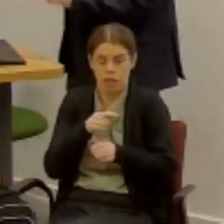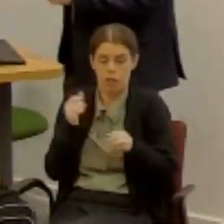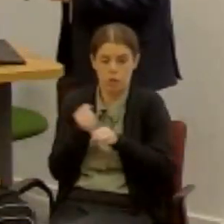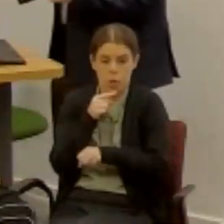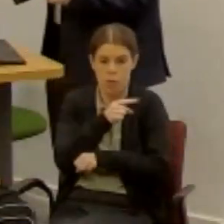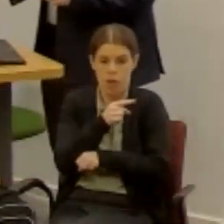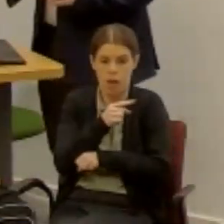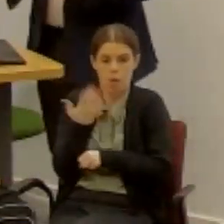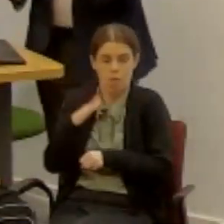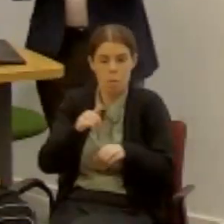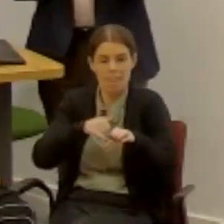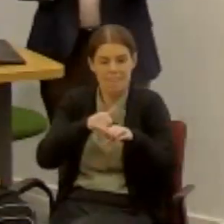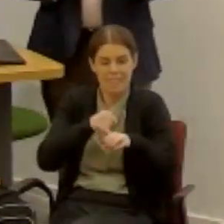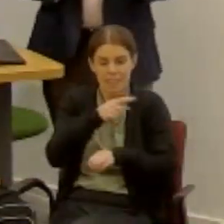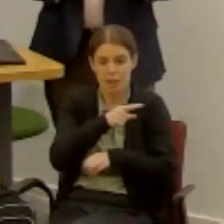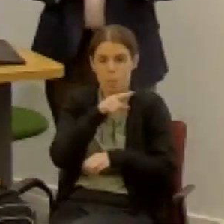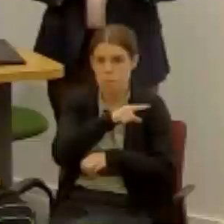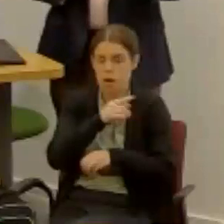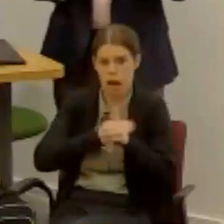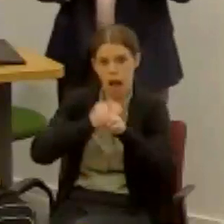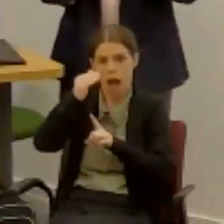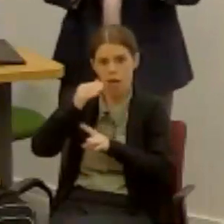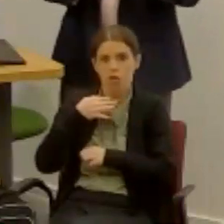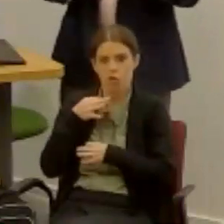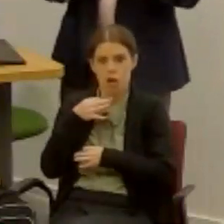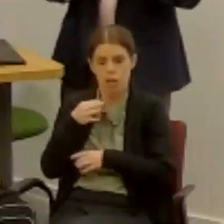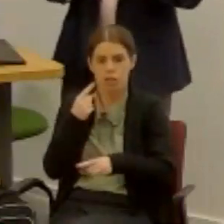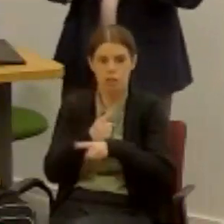But before this is really high-risk talk, I decided for Christmas. I'm gonna put the board.